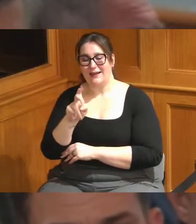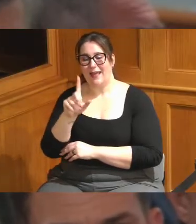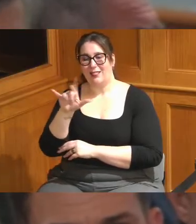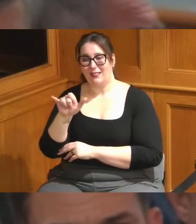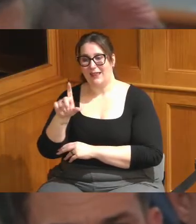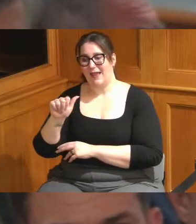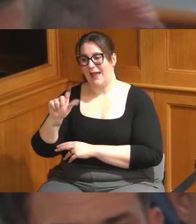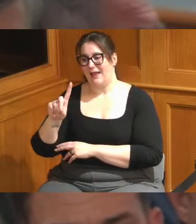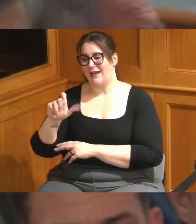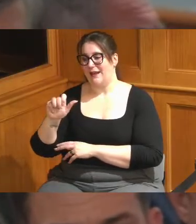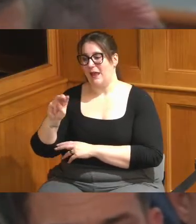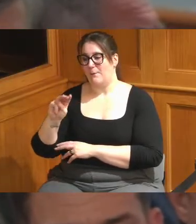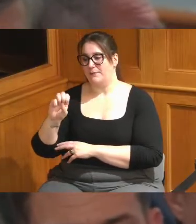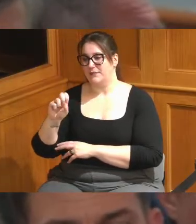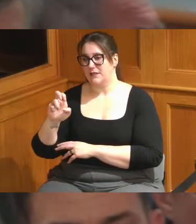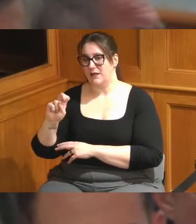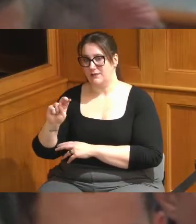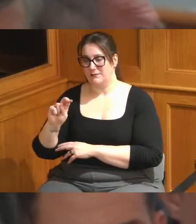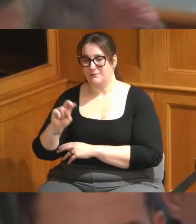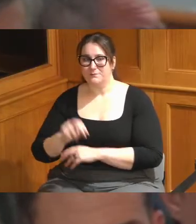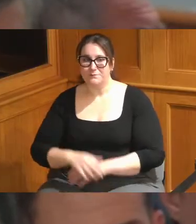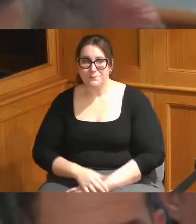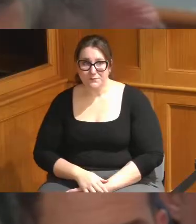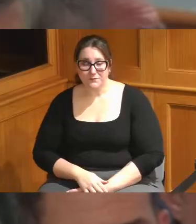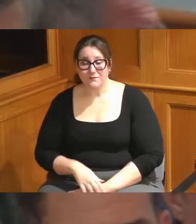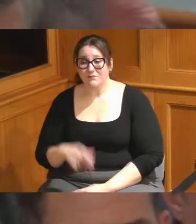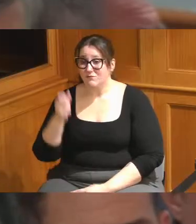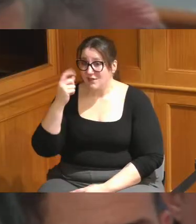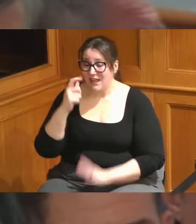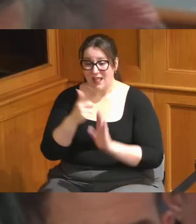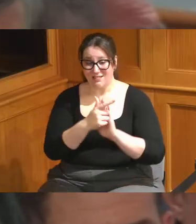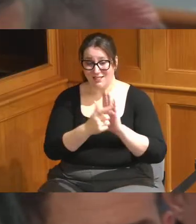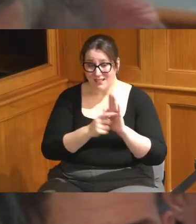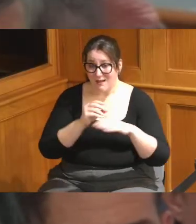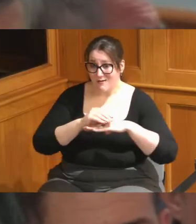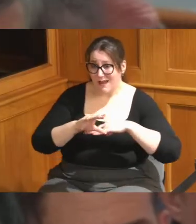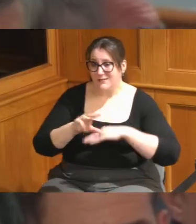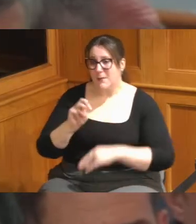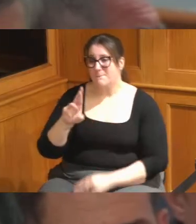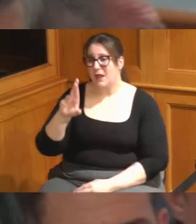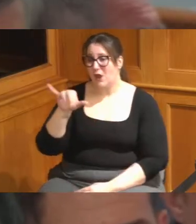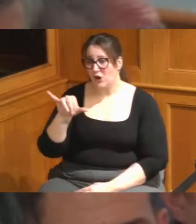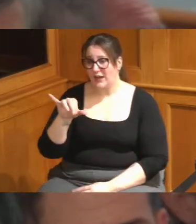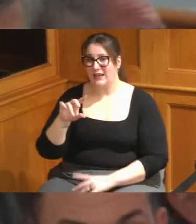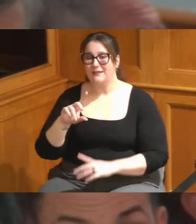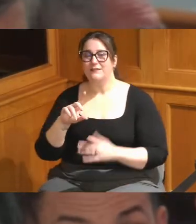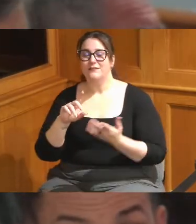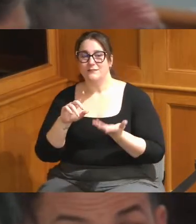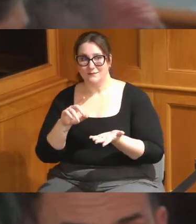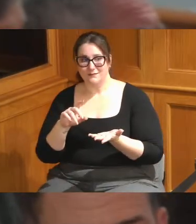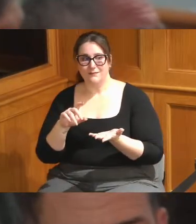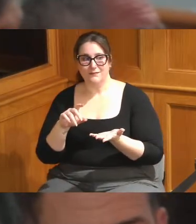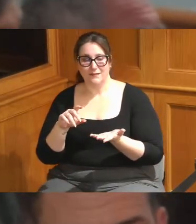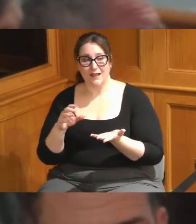senior officer. Kelly's here. Uh, legal, Marian Haynes, deputy solicitor, as well as Roger